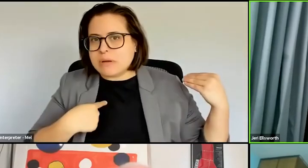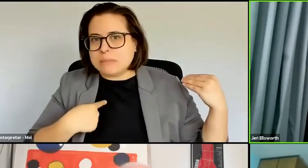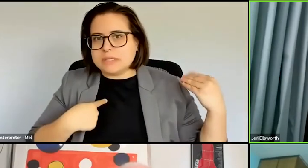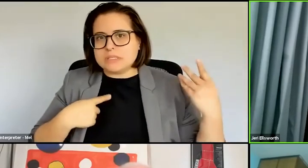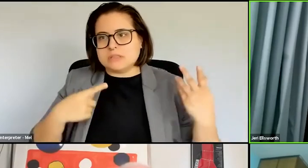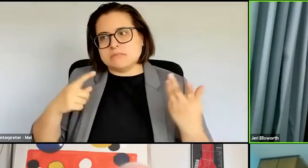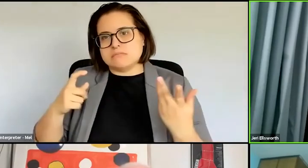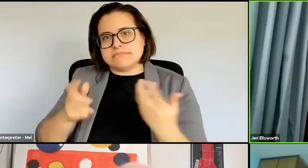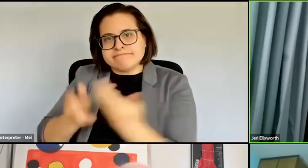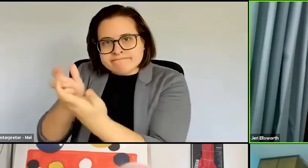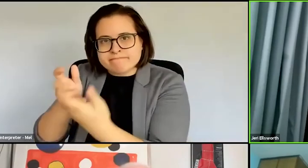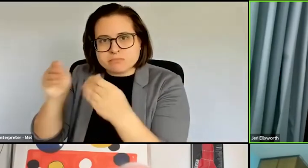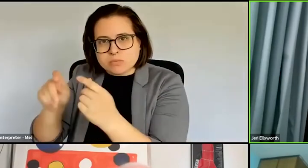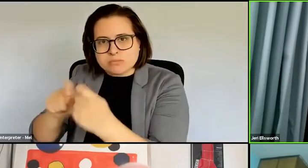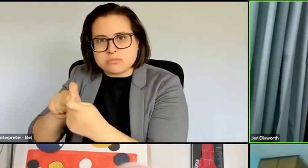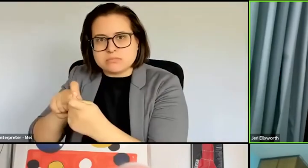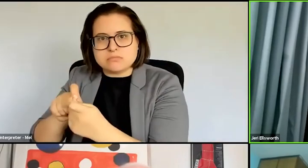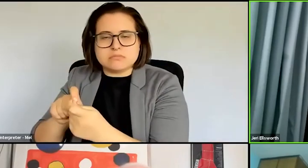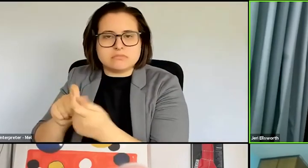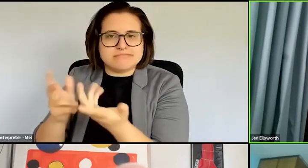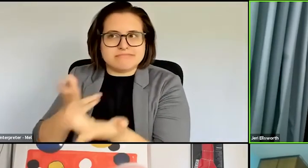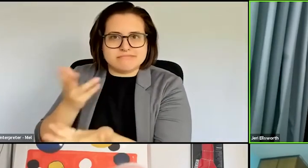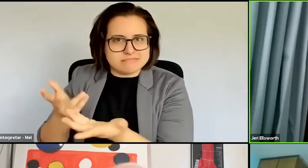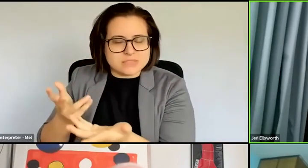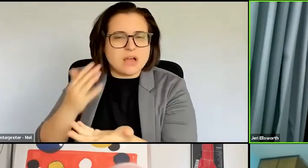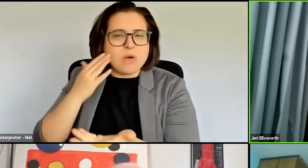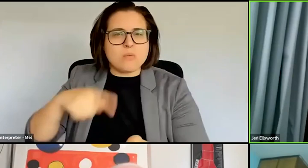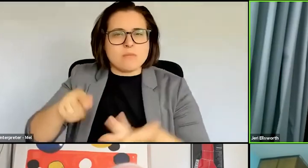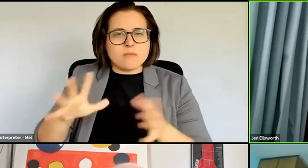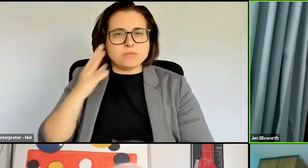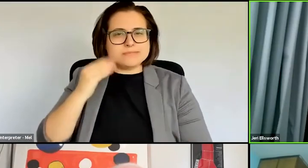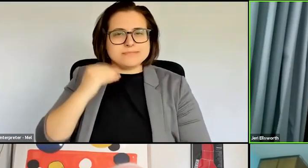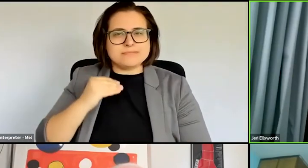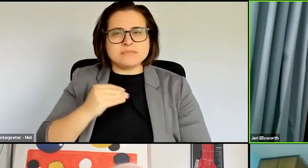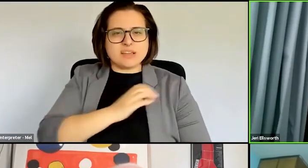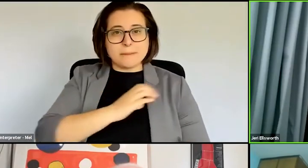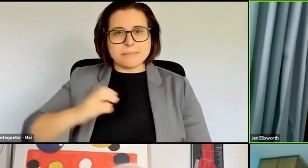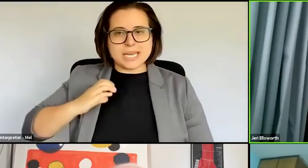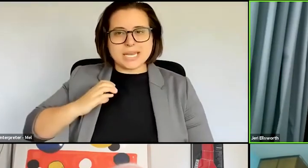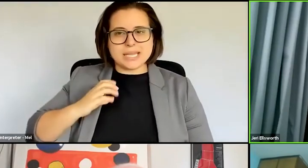all worked on projects where it was designed by committee, and it was mediocre across the